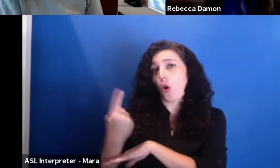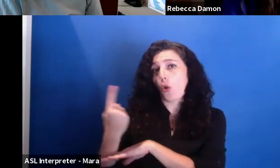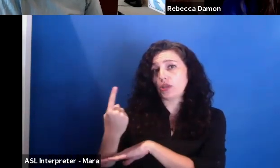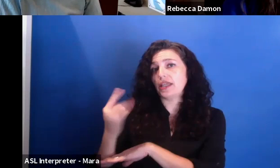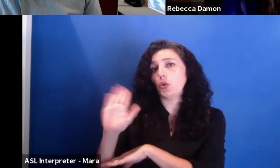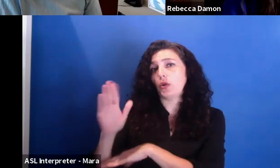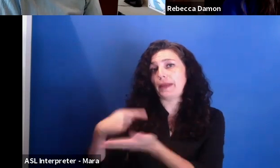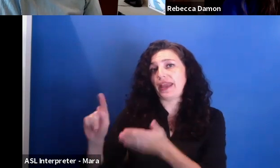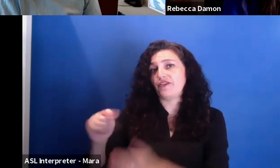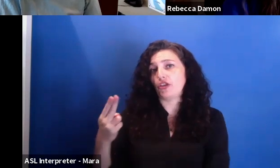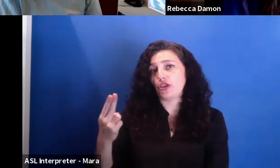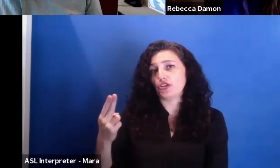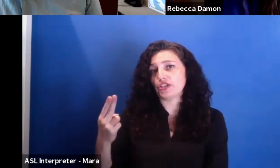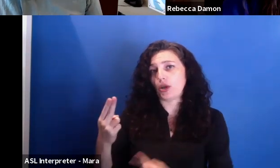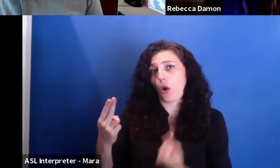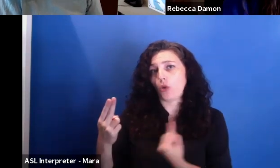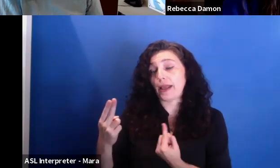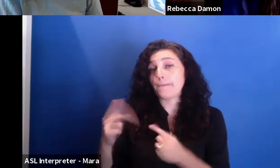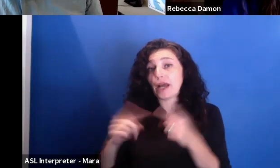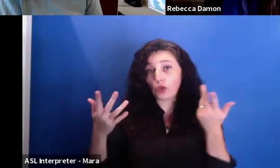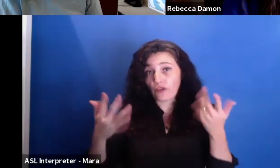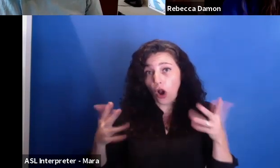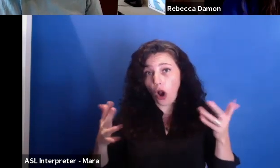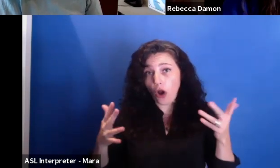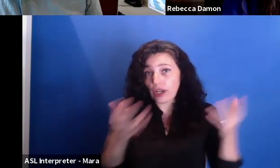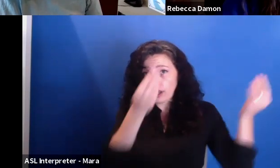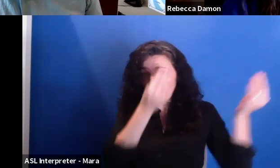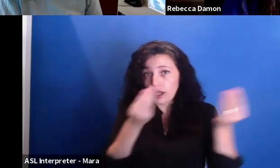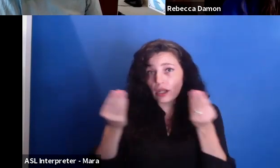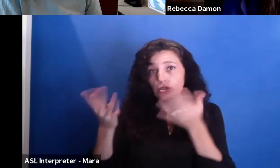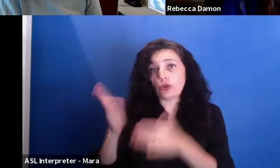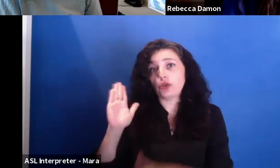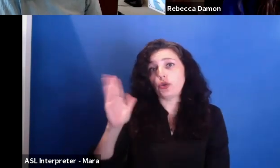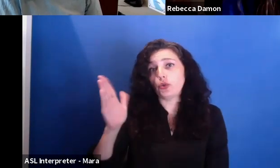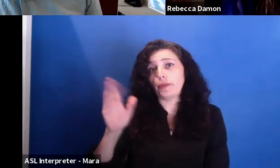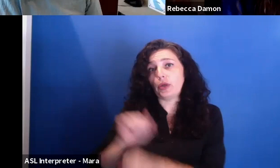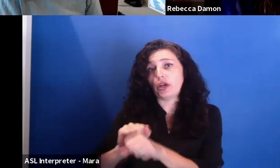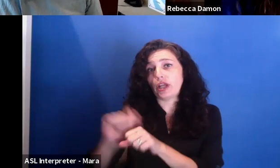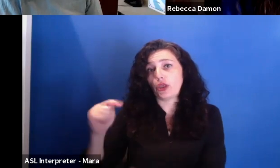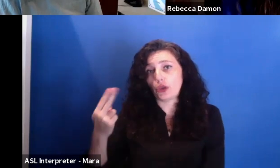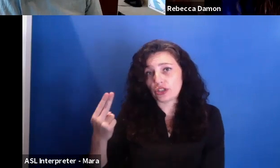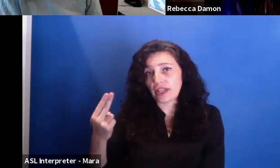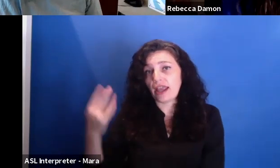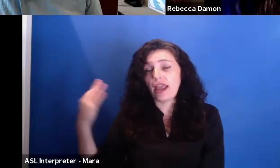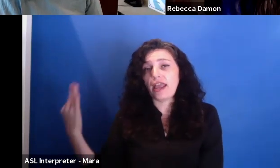But in fact, because you had already been informed that you were going to be working the Thursday and the Friday, you will be paid COVID sick leave for that full time period.